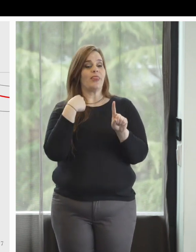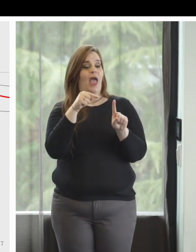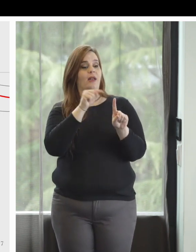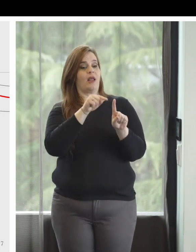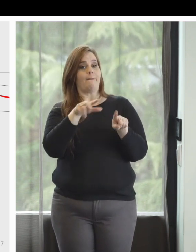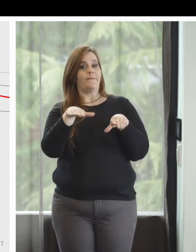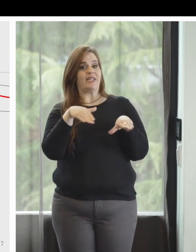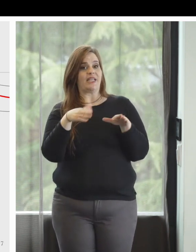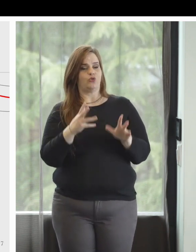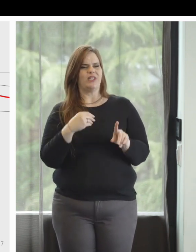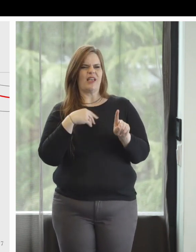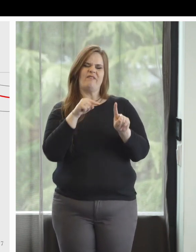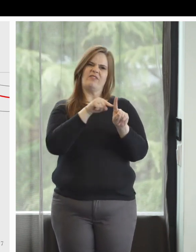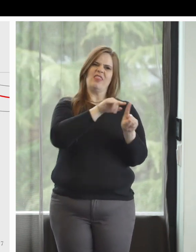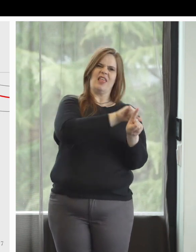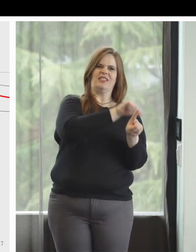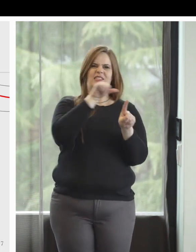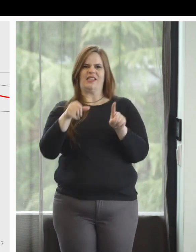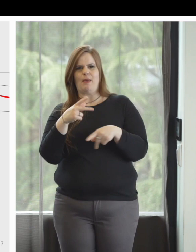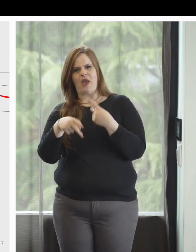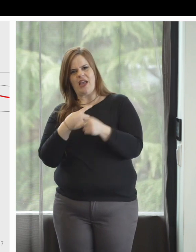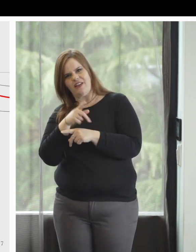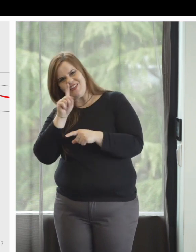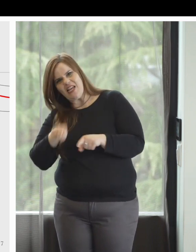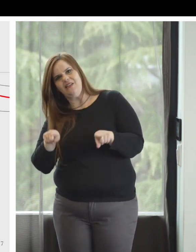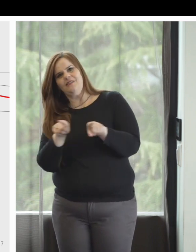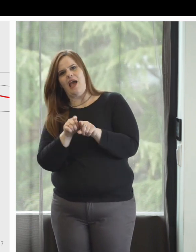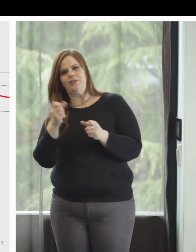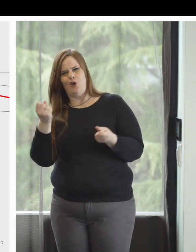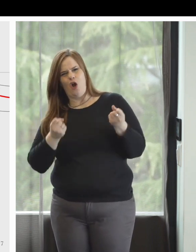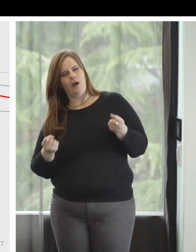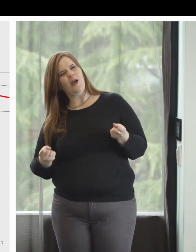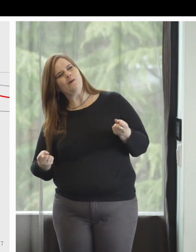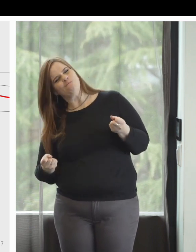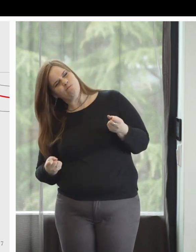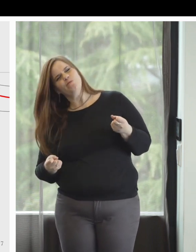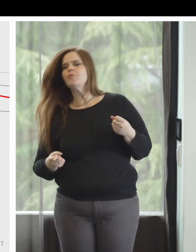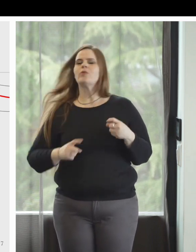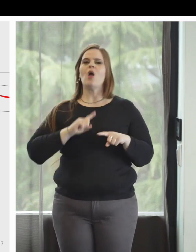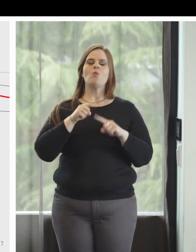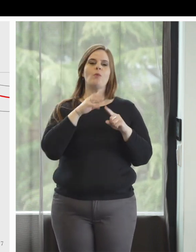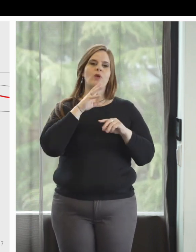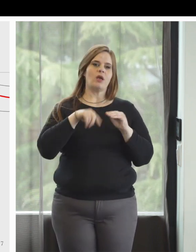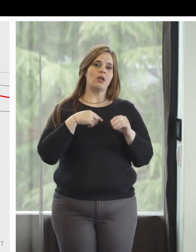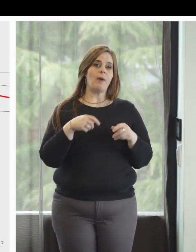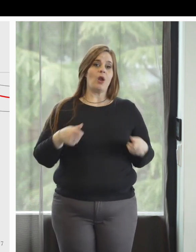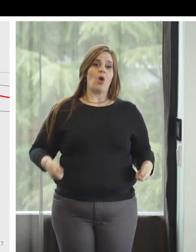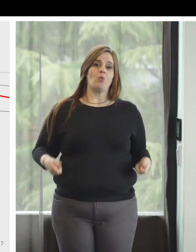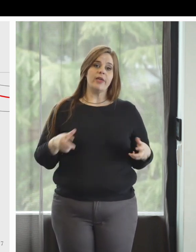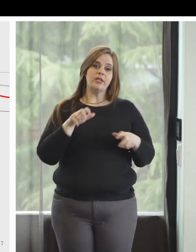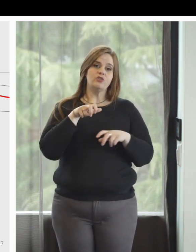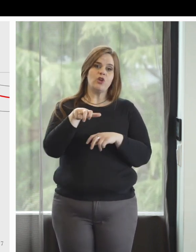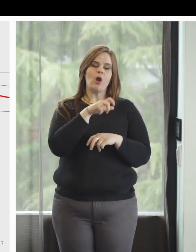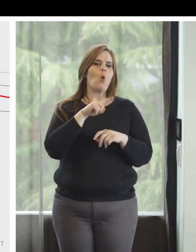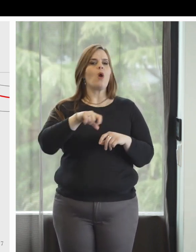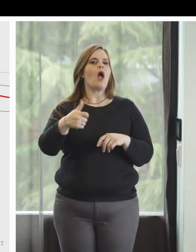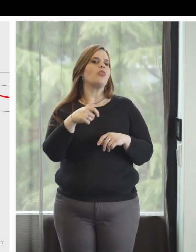And of course when it comes to a chair or any other kind of mobility device the same assumption applies but these